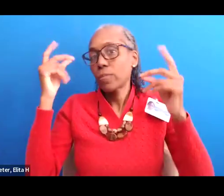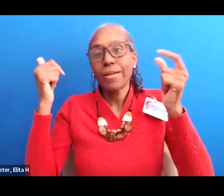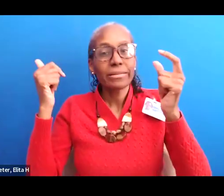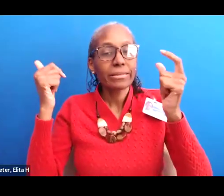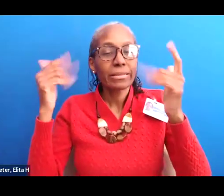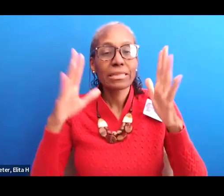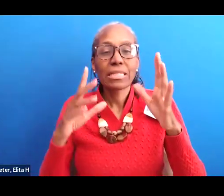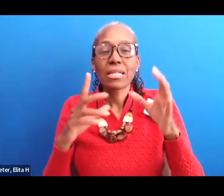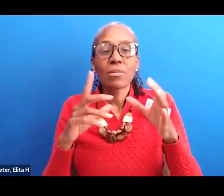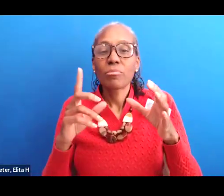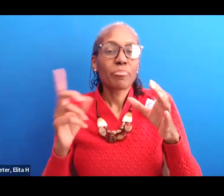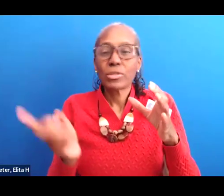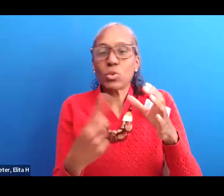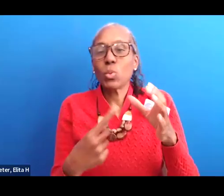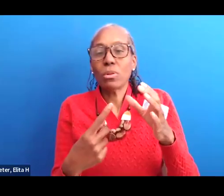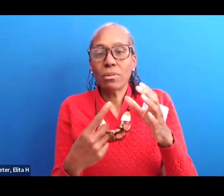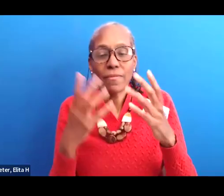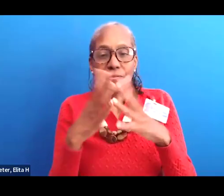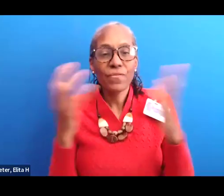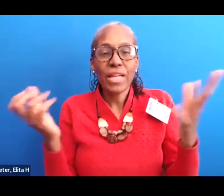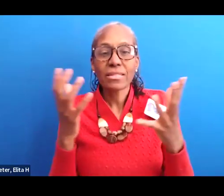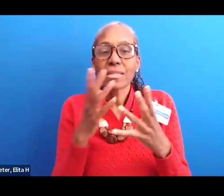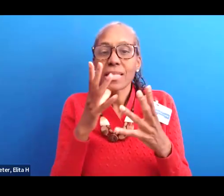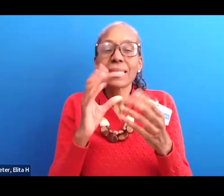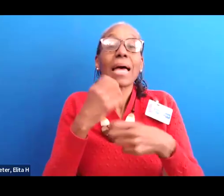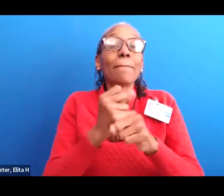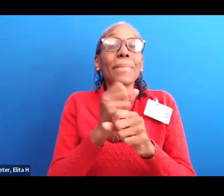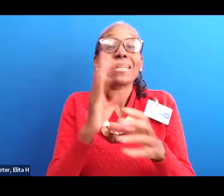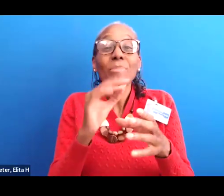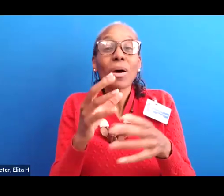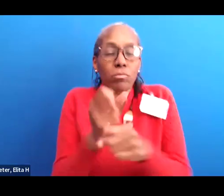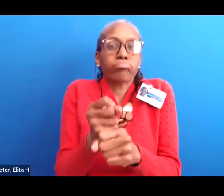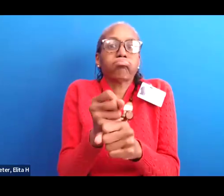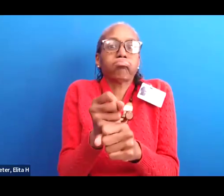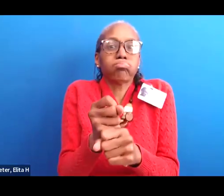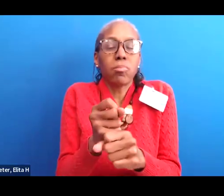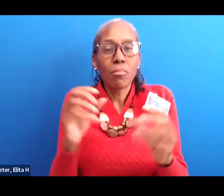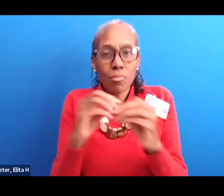they swirl as fast as they can. That's tightening the bowel. It's irritating the bowel, and it's tightening.